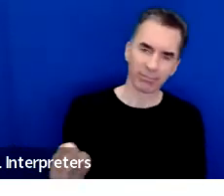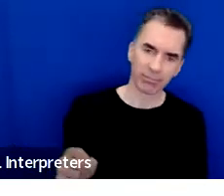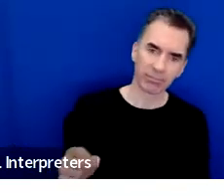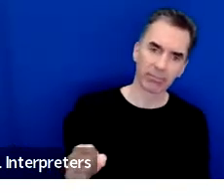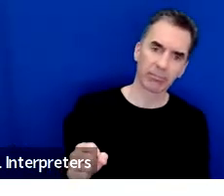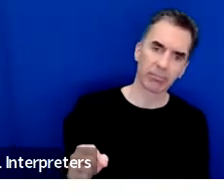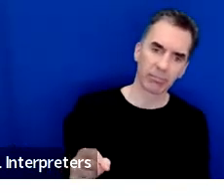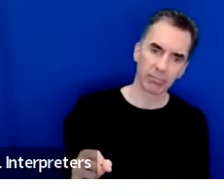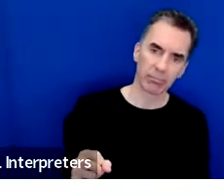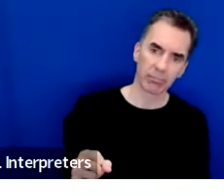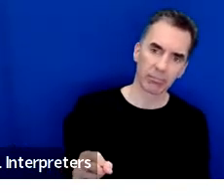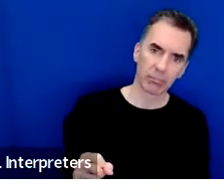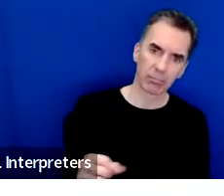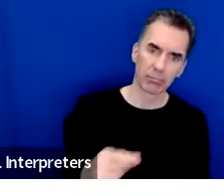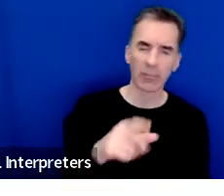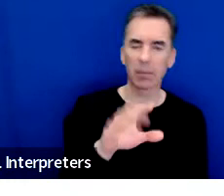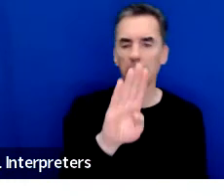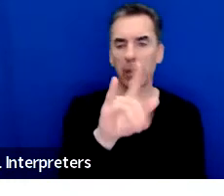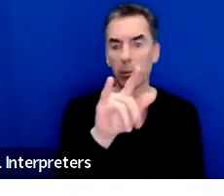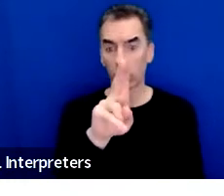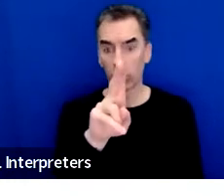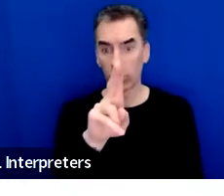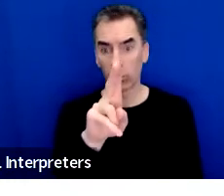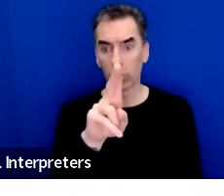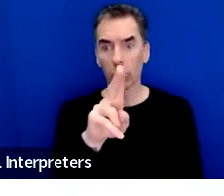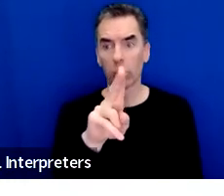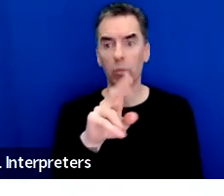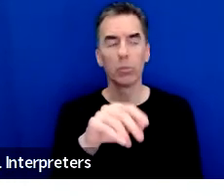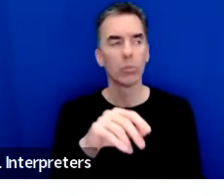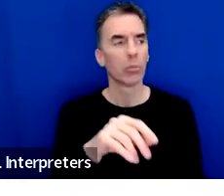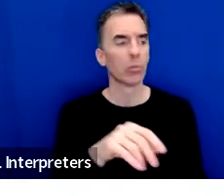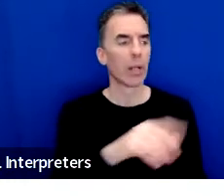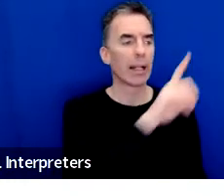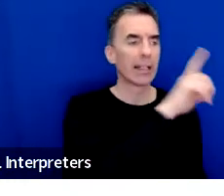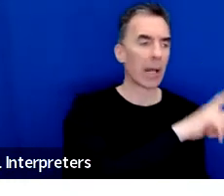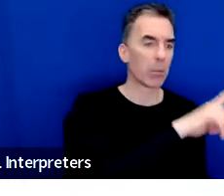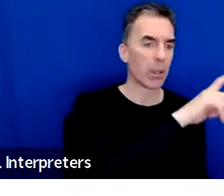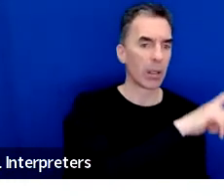Exactly like the library works where we have caps on how many students at a time can access the title.